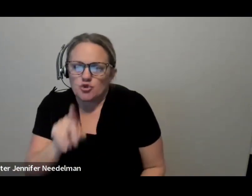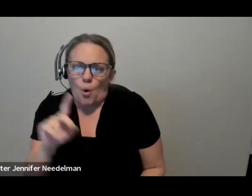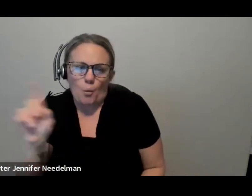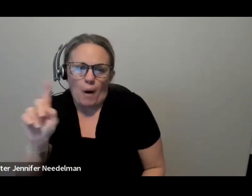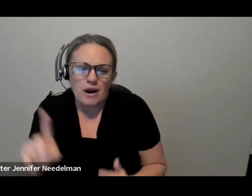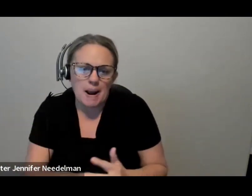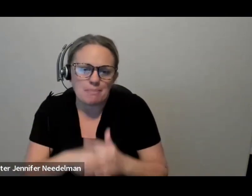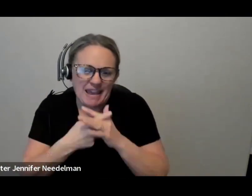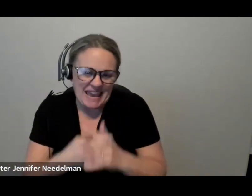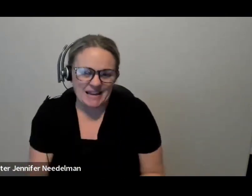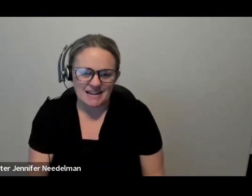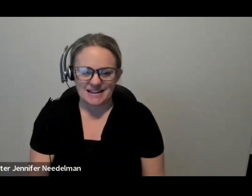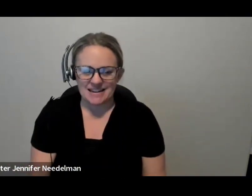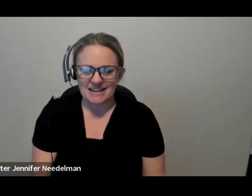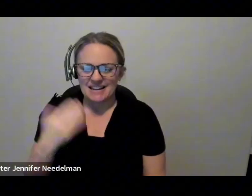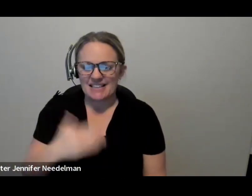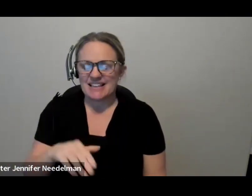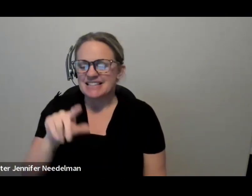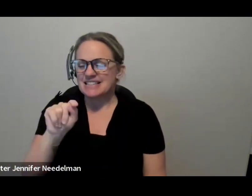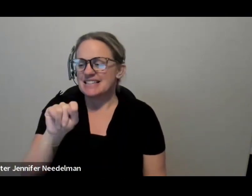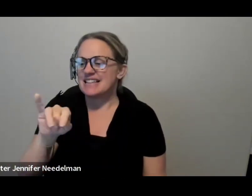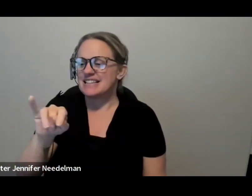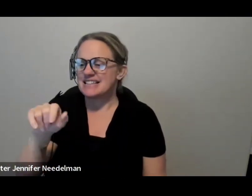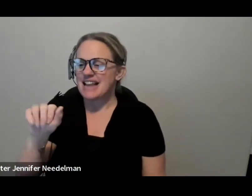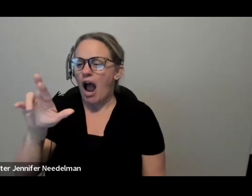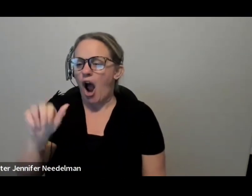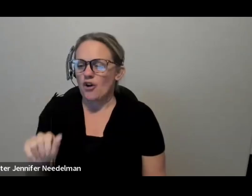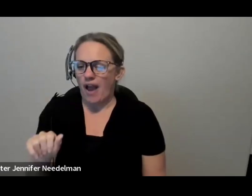This is Tiara speaking. I can answer that Rolando.